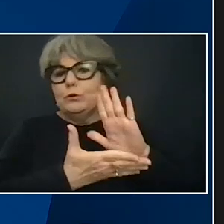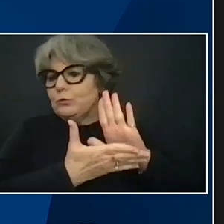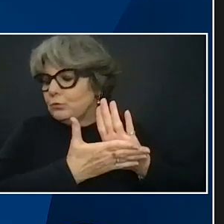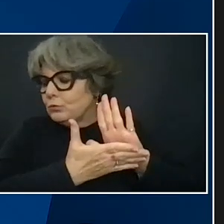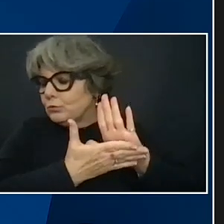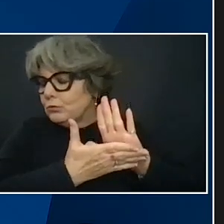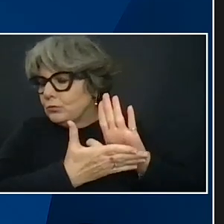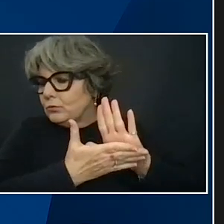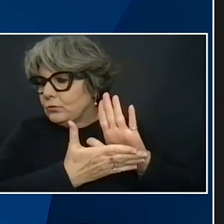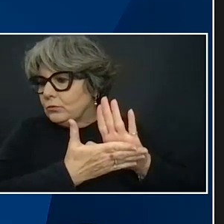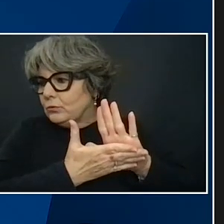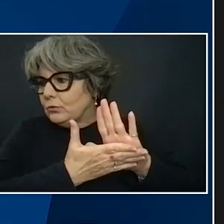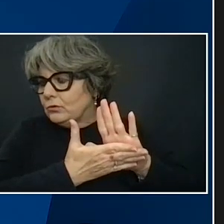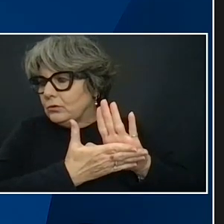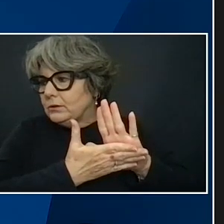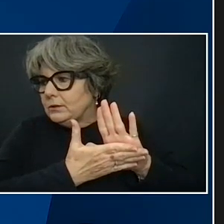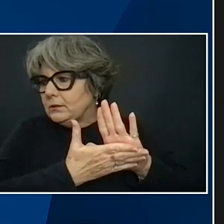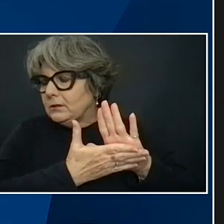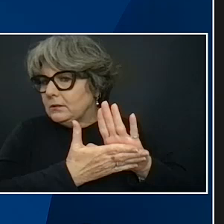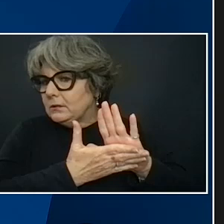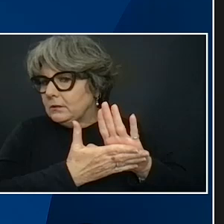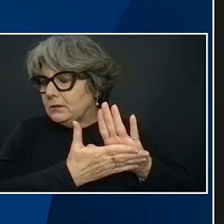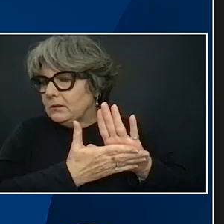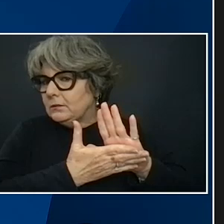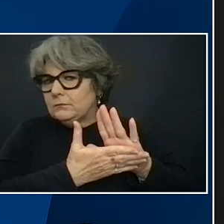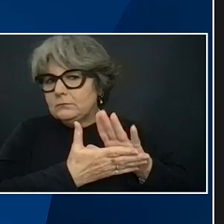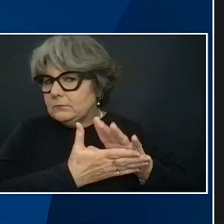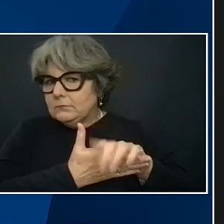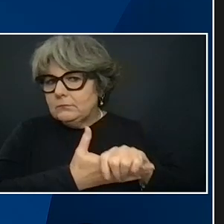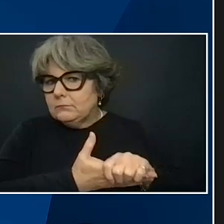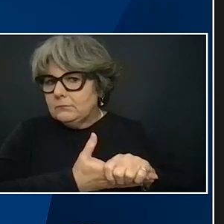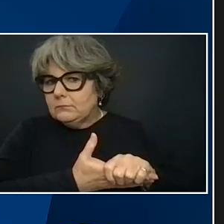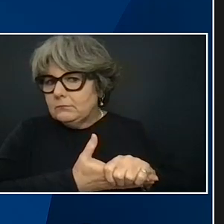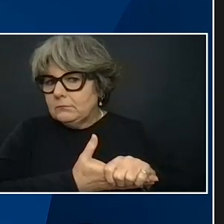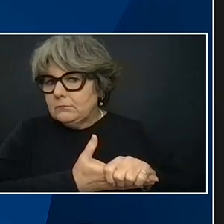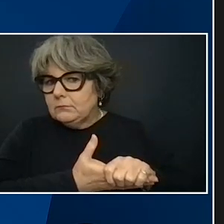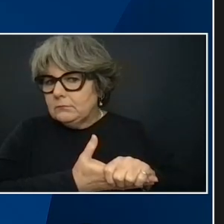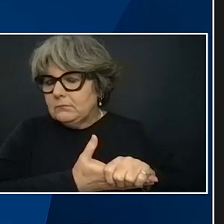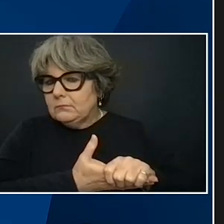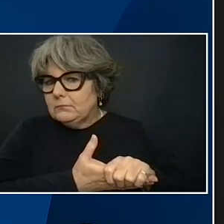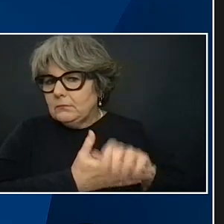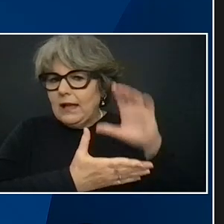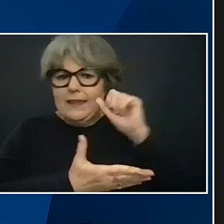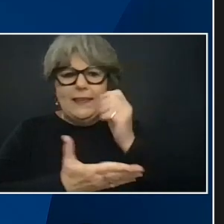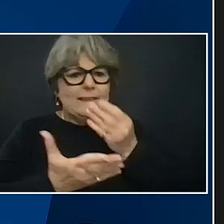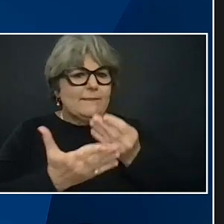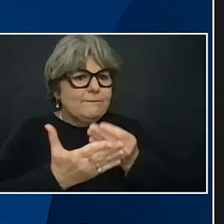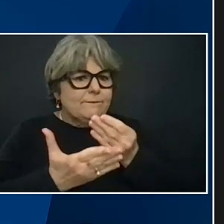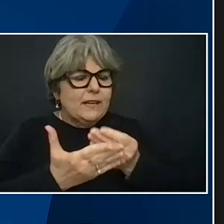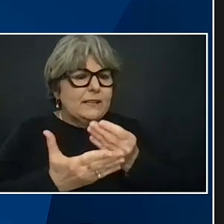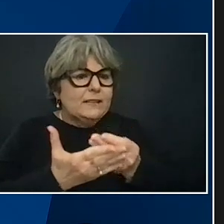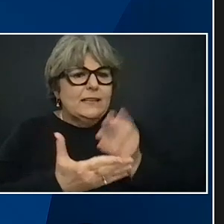in regards to, I guess, really funding and kind of- kind of clearing the name of Full